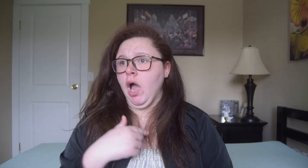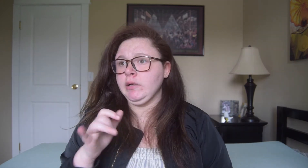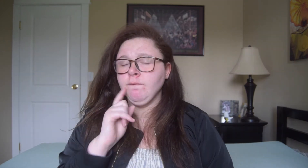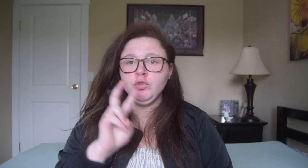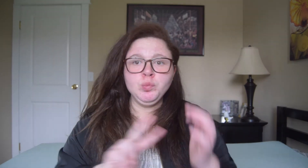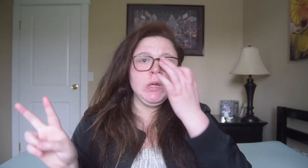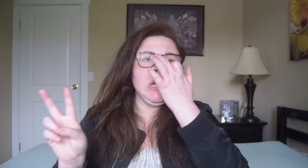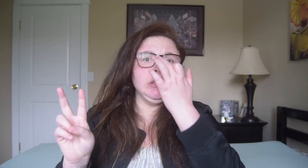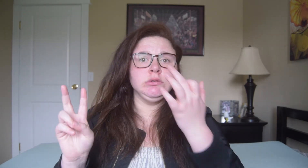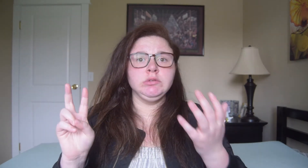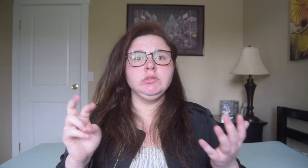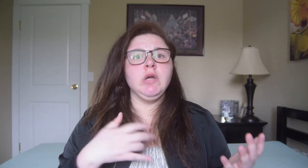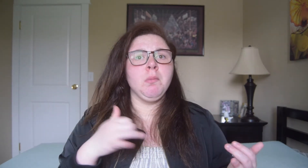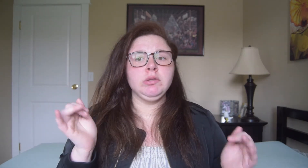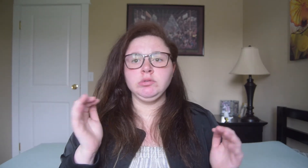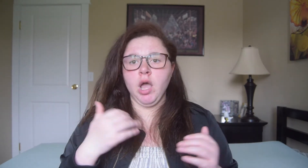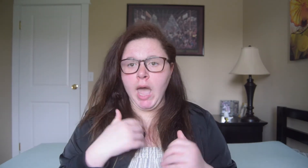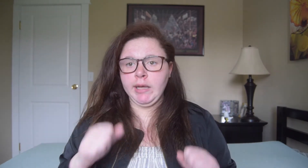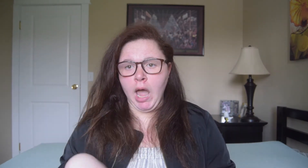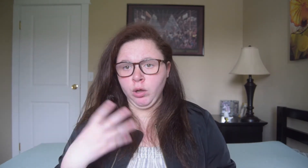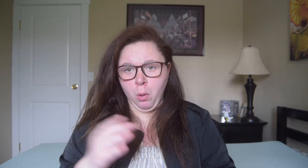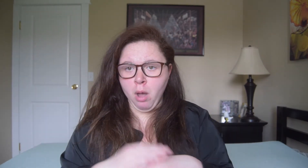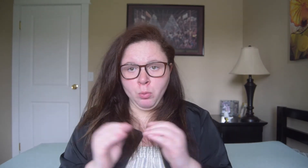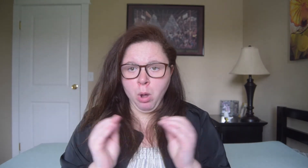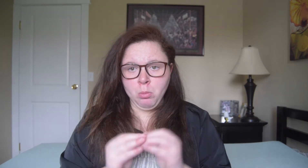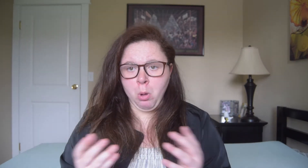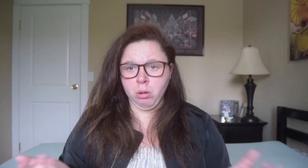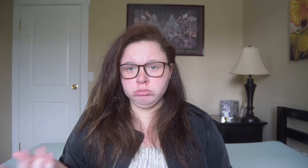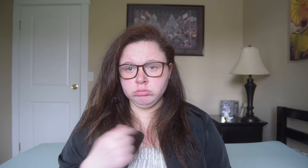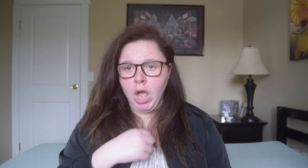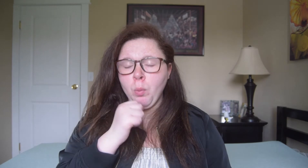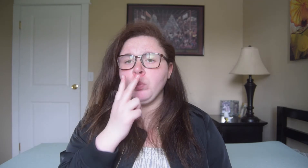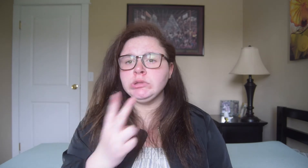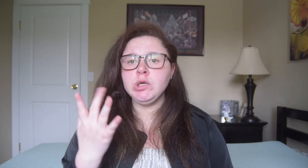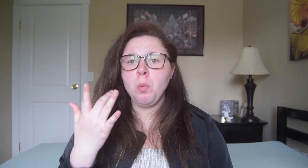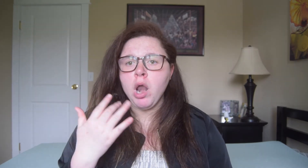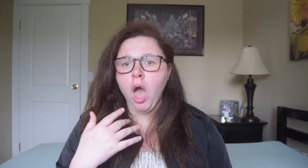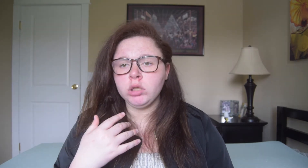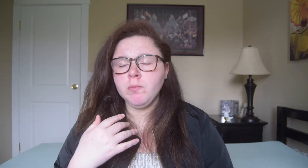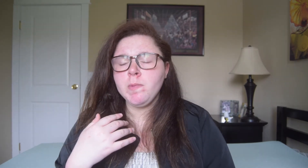I did it for two weeks. I could go on for more without drinking coffee. I didn't see why not